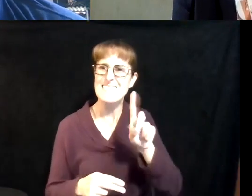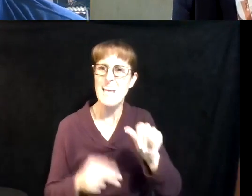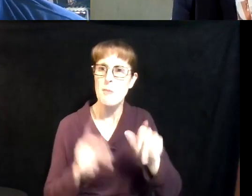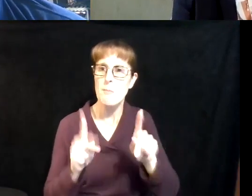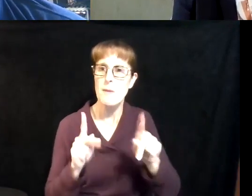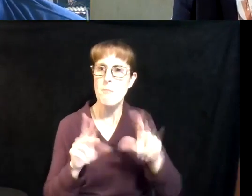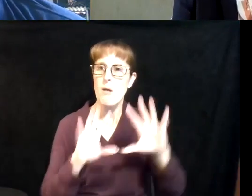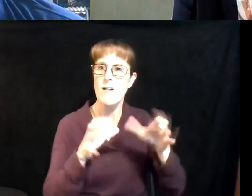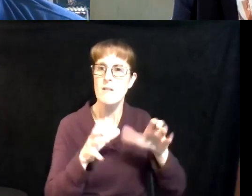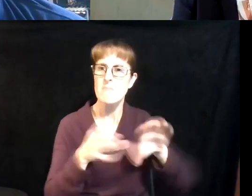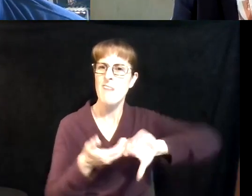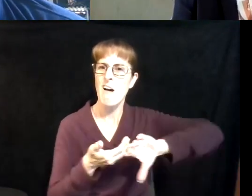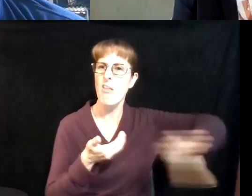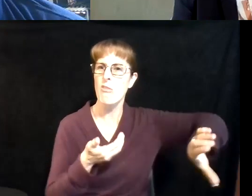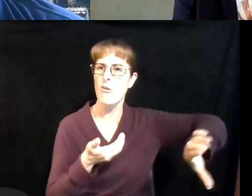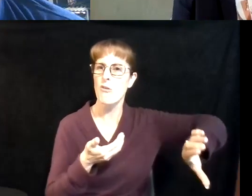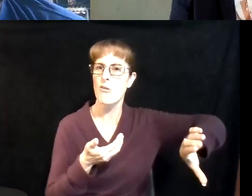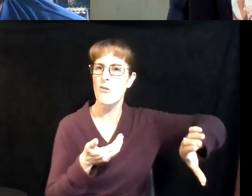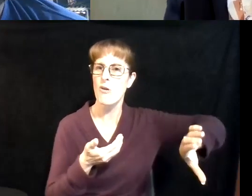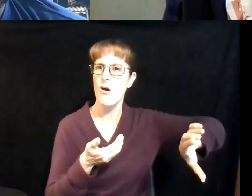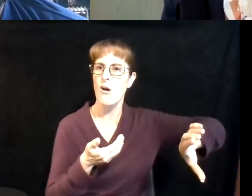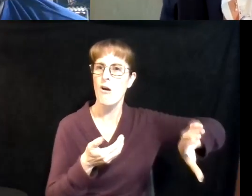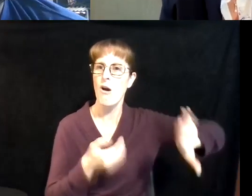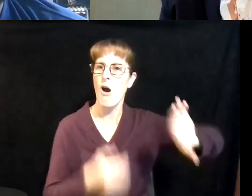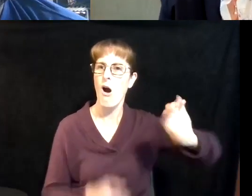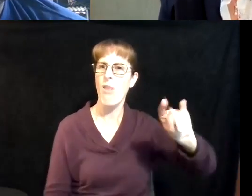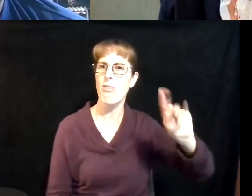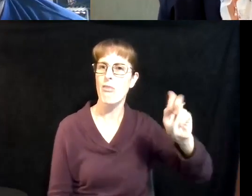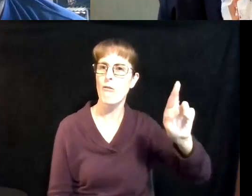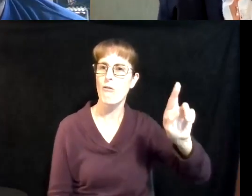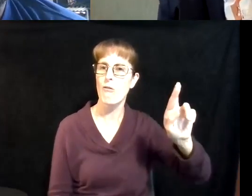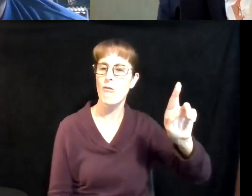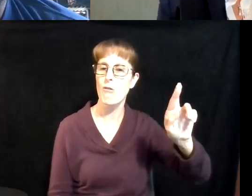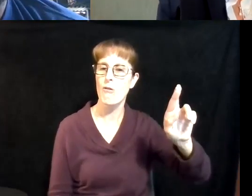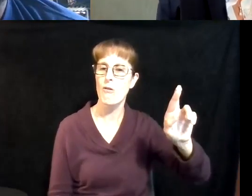I think you have actually an excerpt that speaks